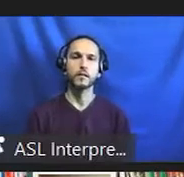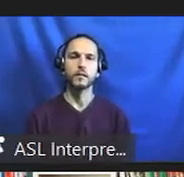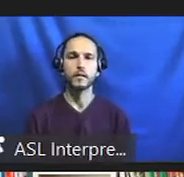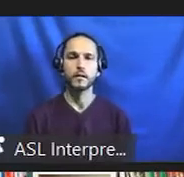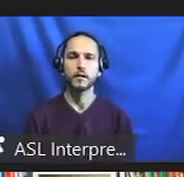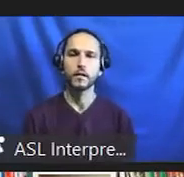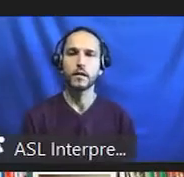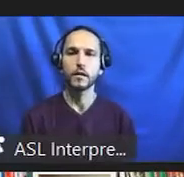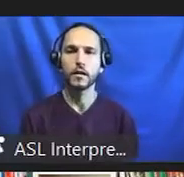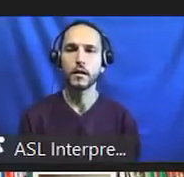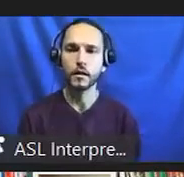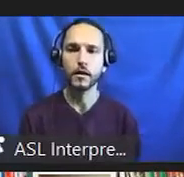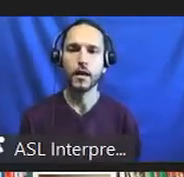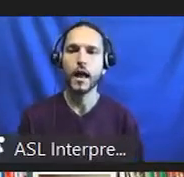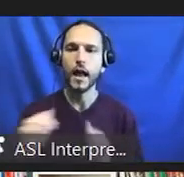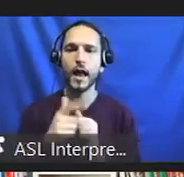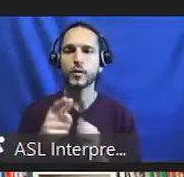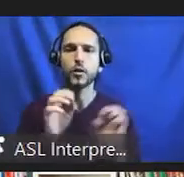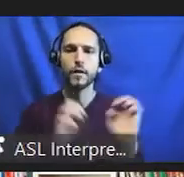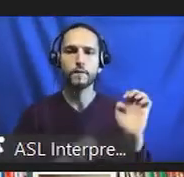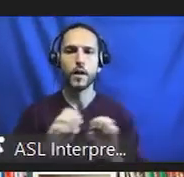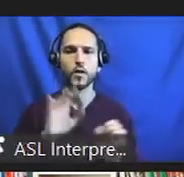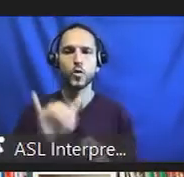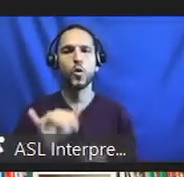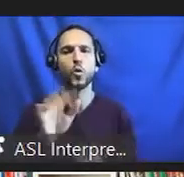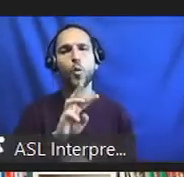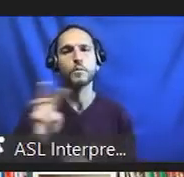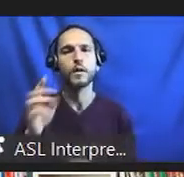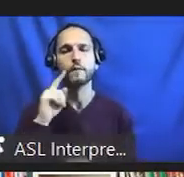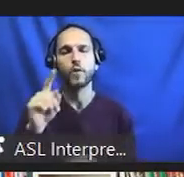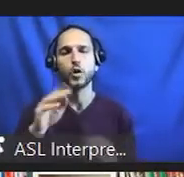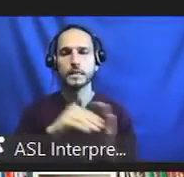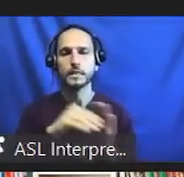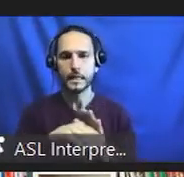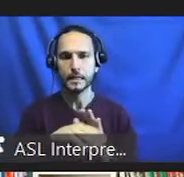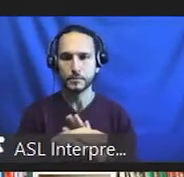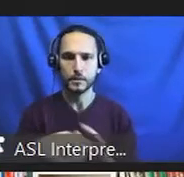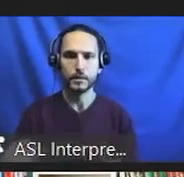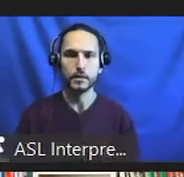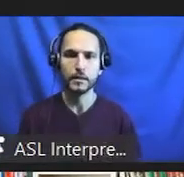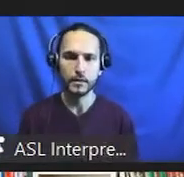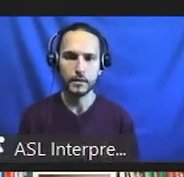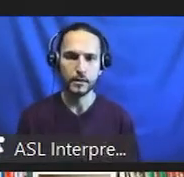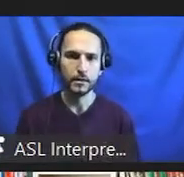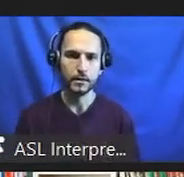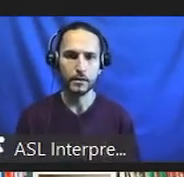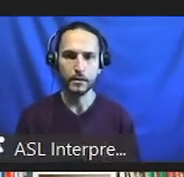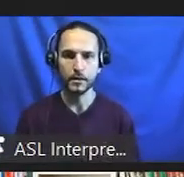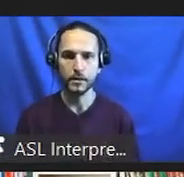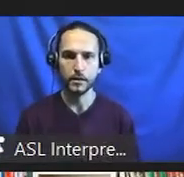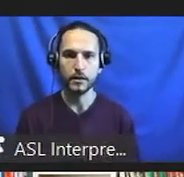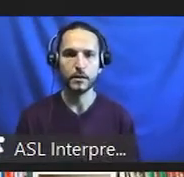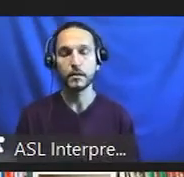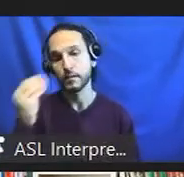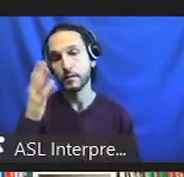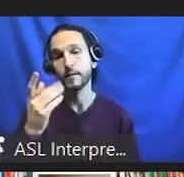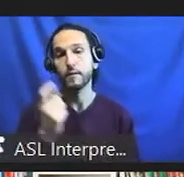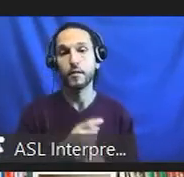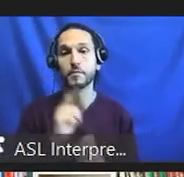It says, how do you evaluate your website for accessibility? I'll tell you, from a legal perspective what's